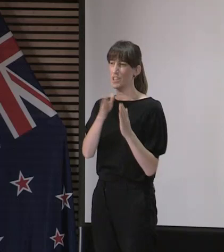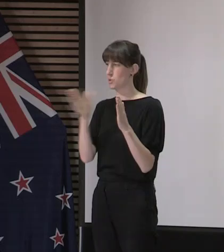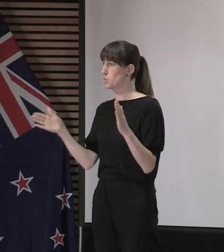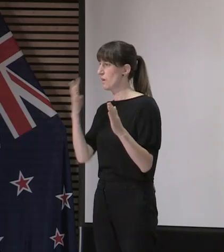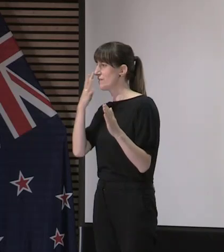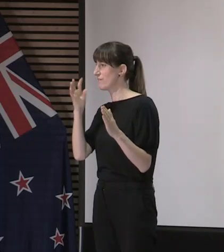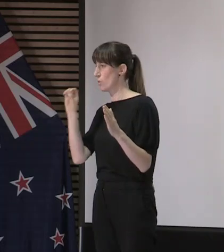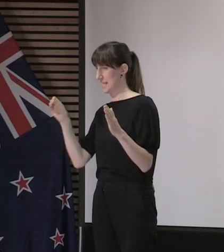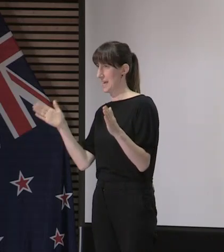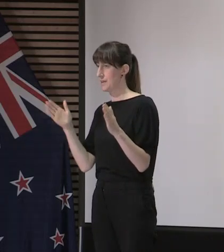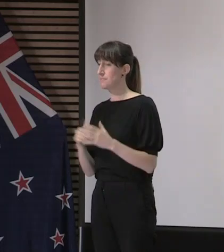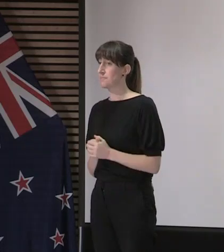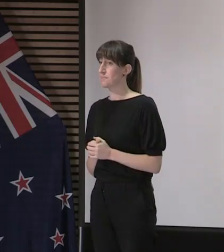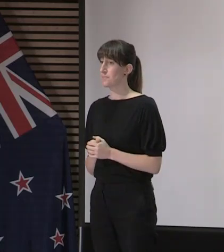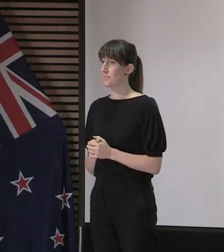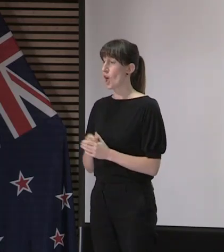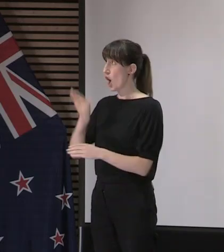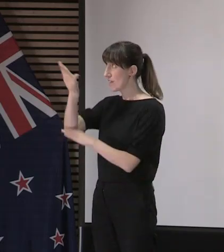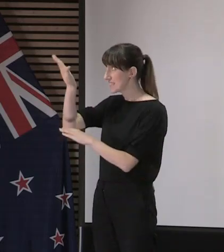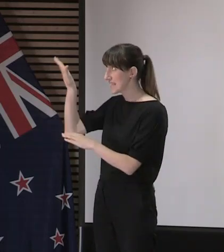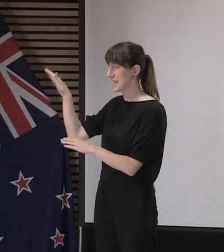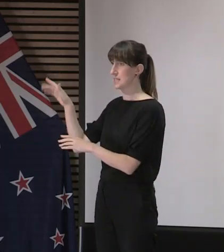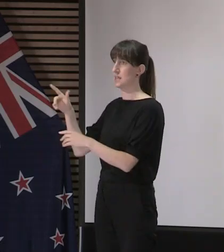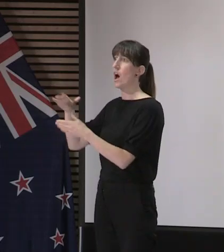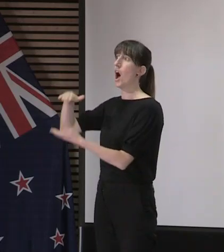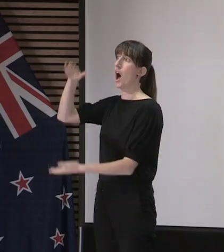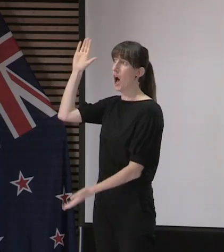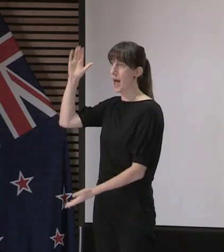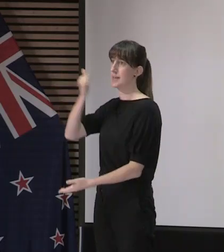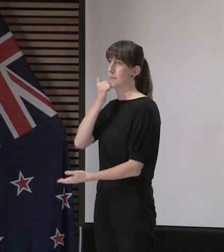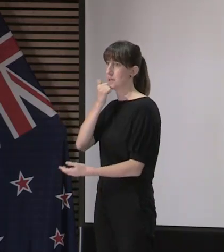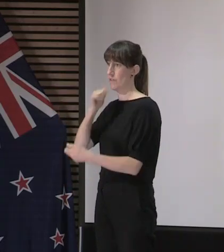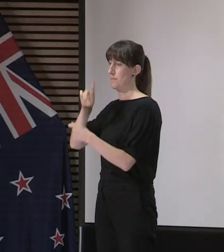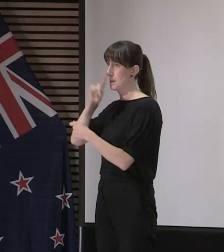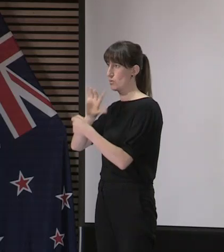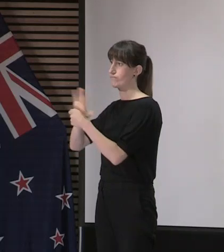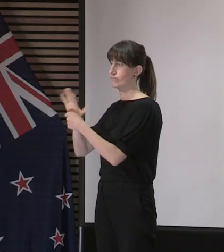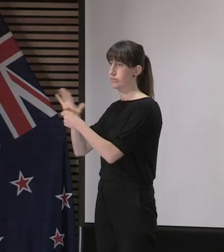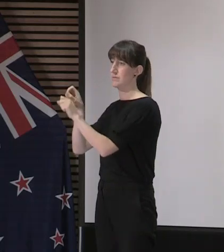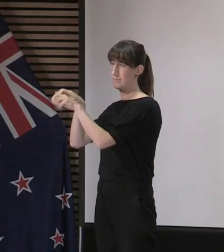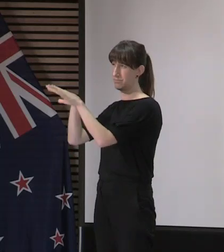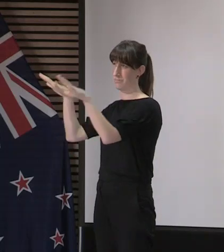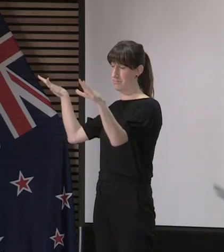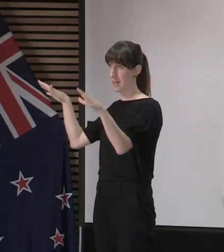the poor outcomes, but that doesn't mean that they don't get those. And we've seen